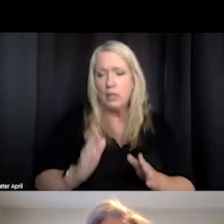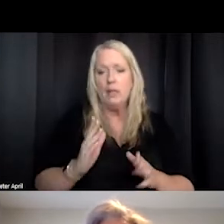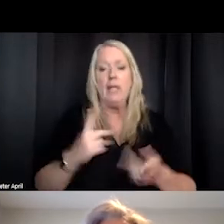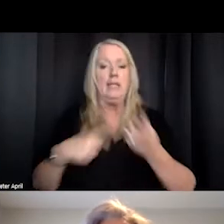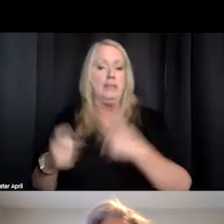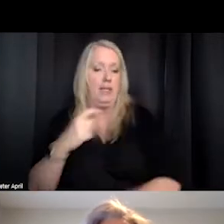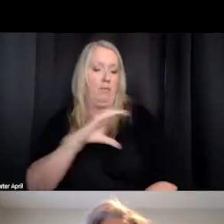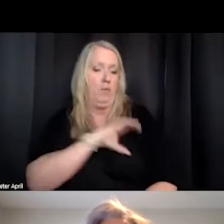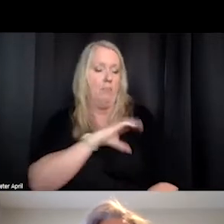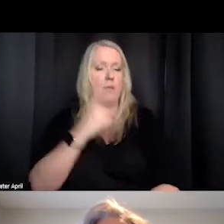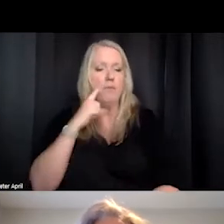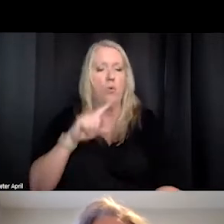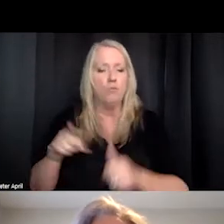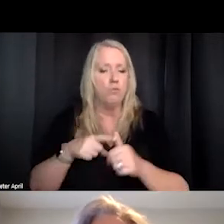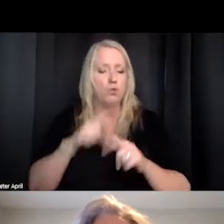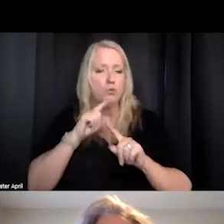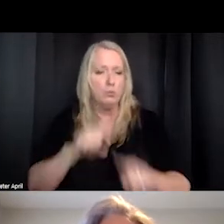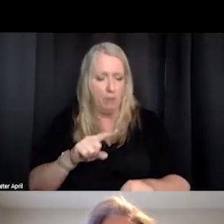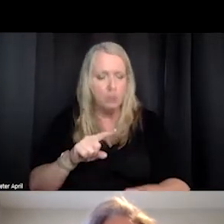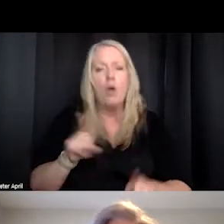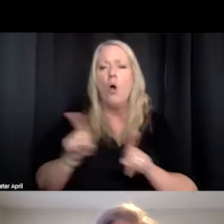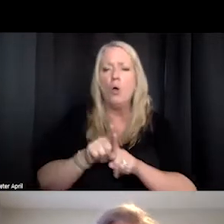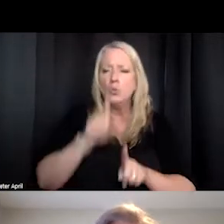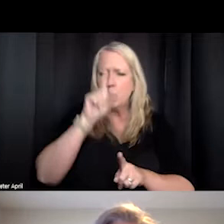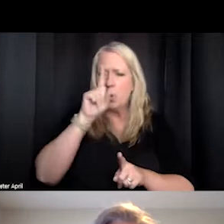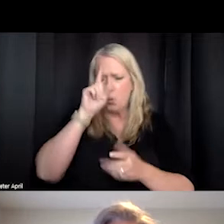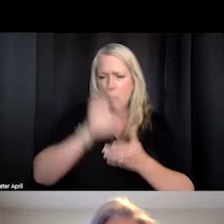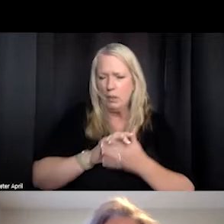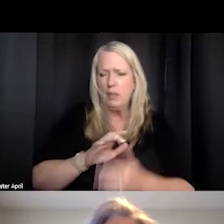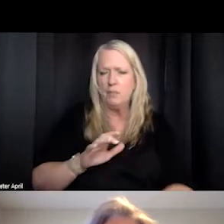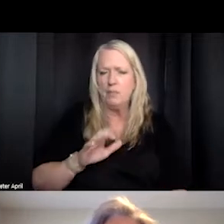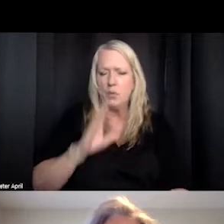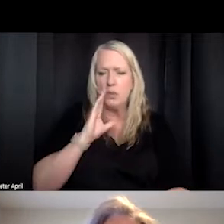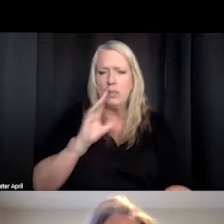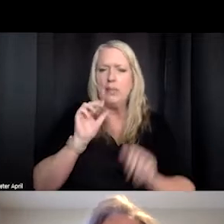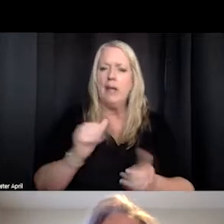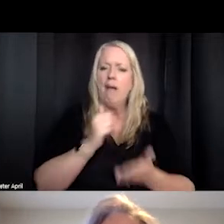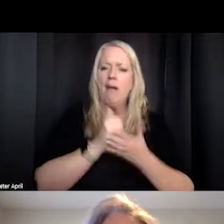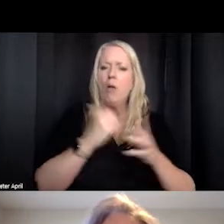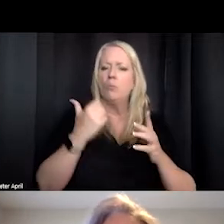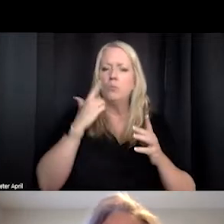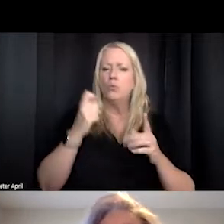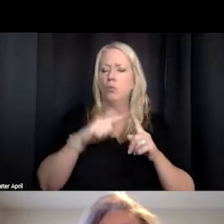FIRST RESPONDERS. WE ALSO, BELIEVE THAT IT HAS THE POTENTIAL. AND, INDIVIDUALS INTO AN APPROPRIATE